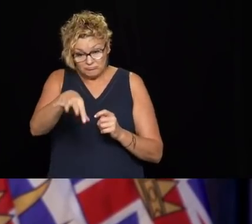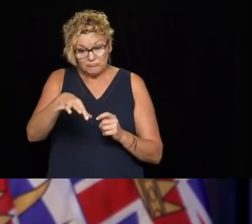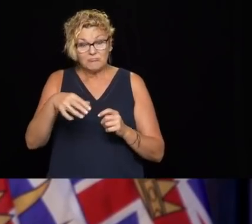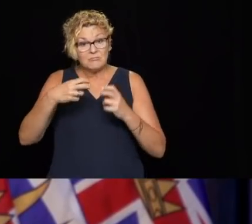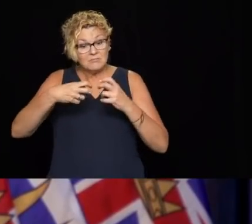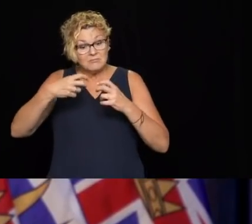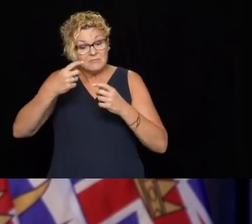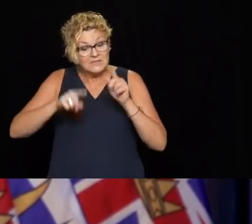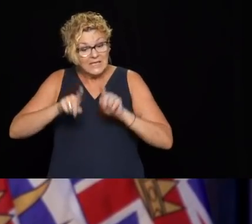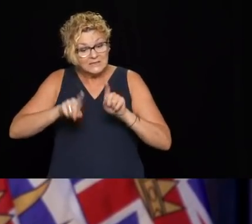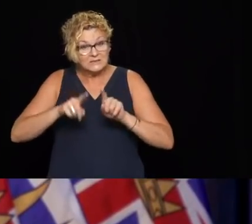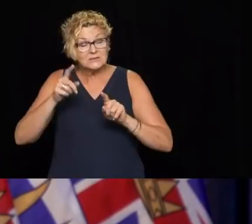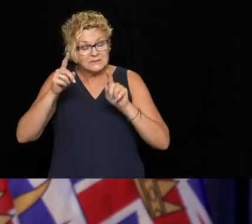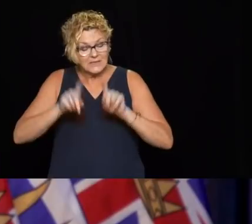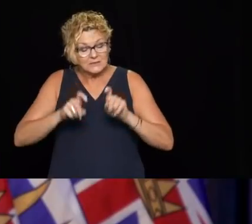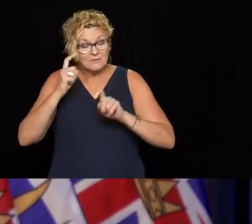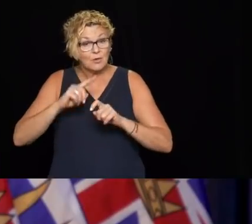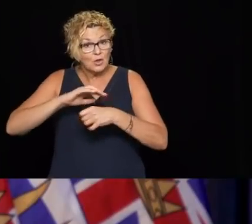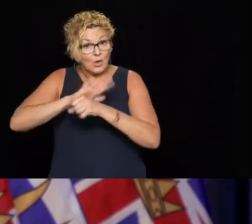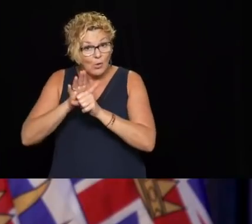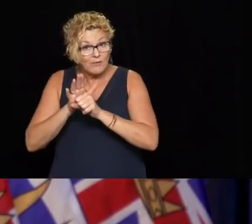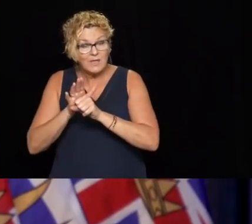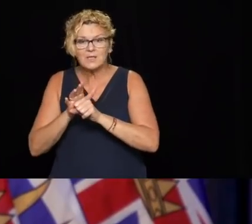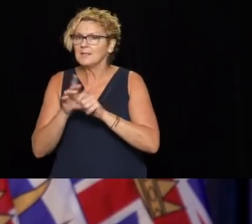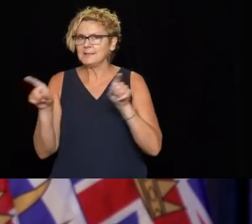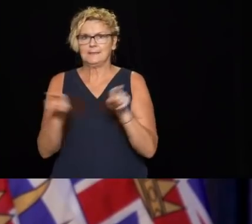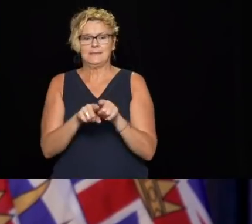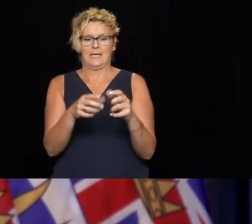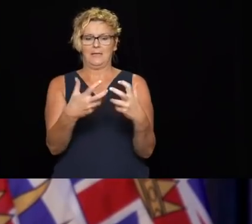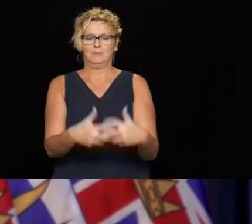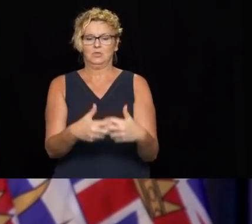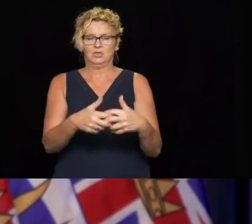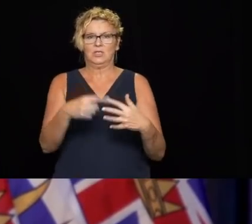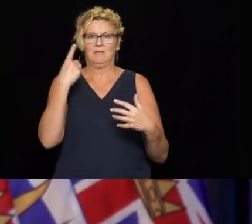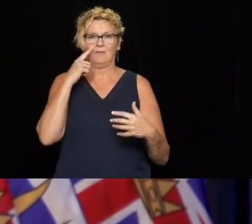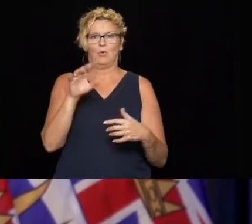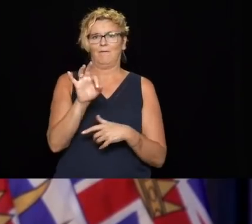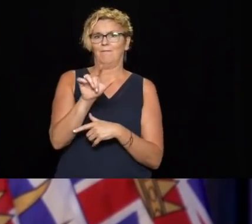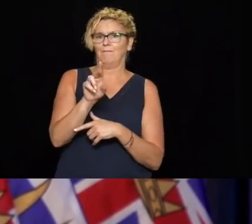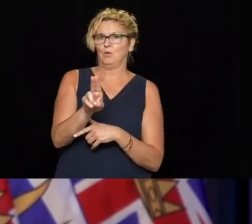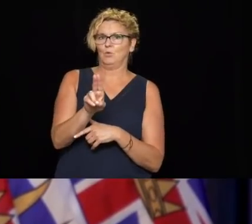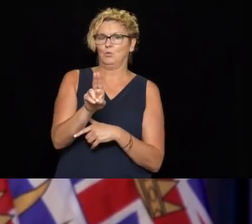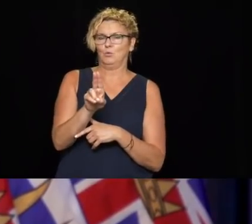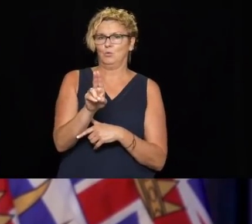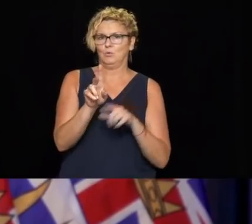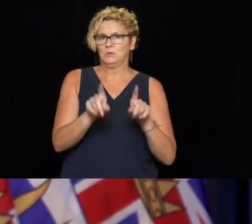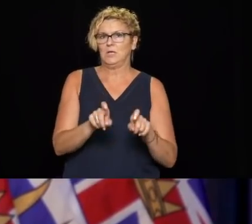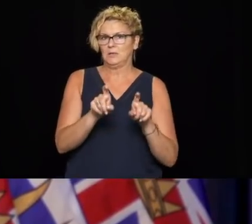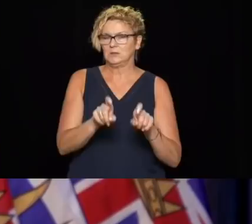is the same machines or do both influenza testing and other respiratory viruses as well as COVID. Do you have a follow-up, Ian?